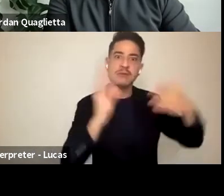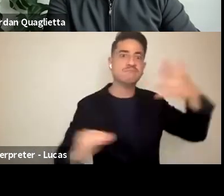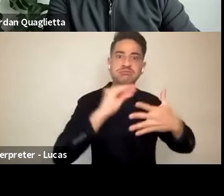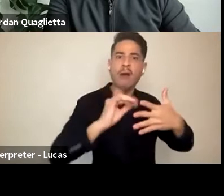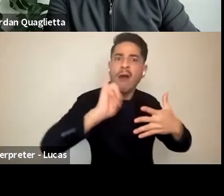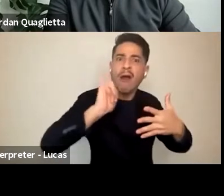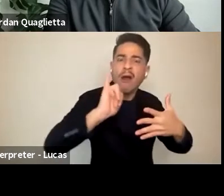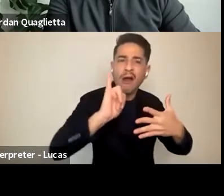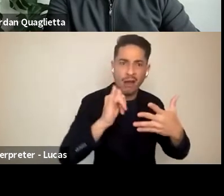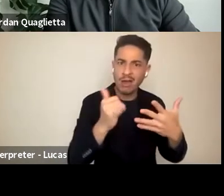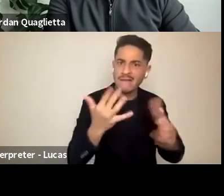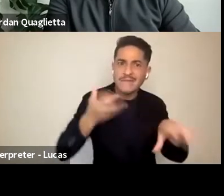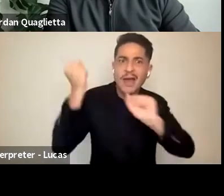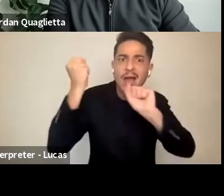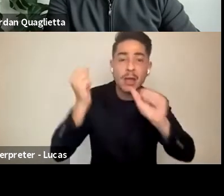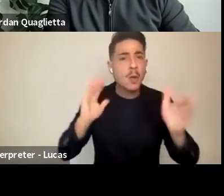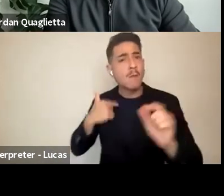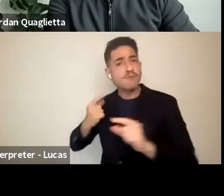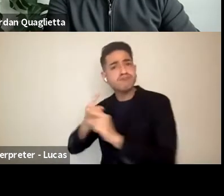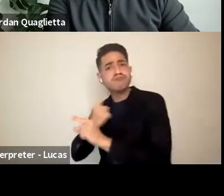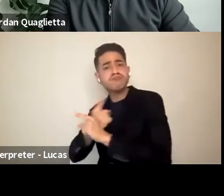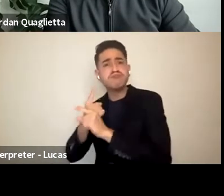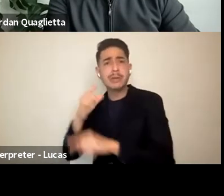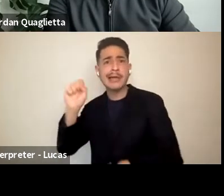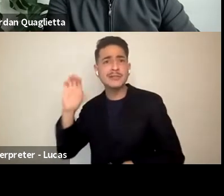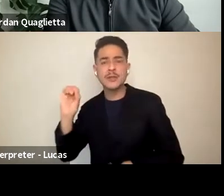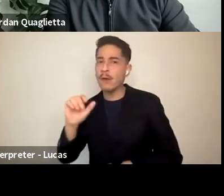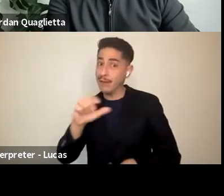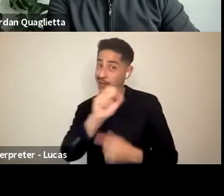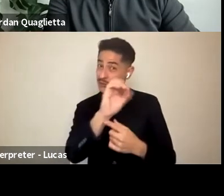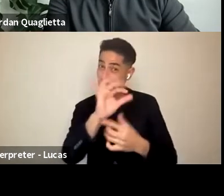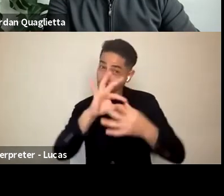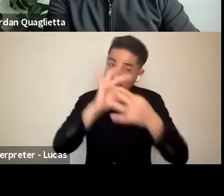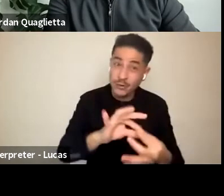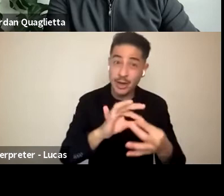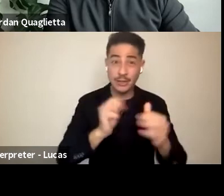has left, they're going to be looking for information, authoritative